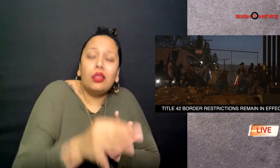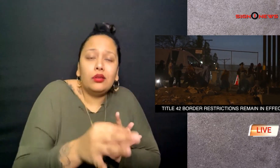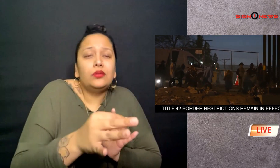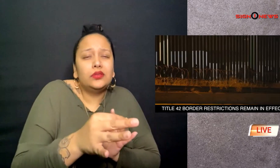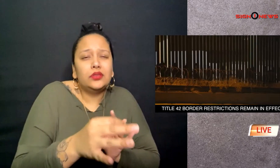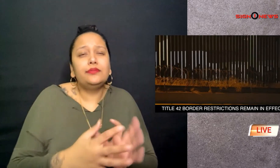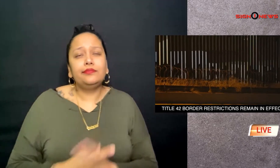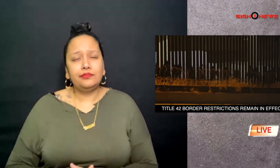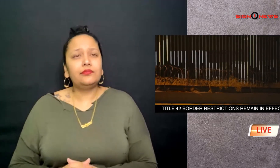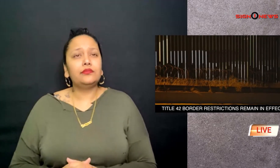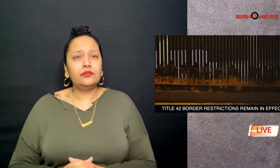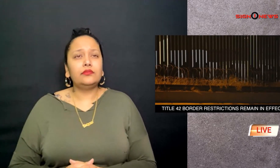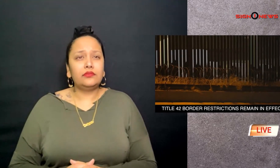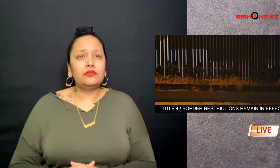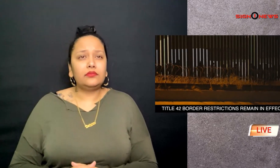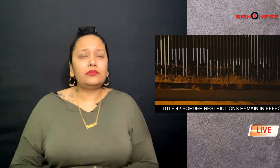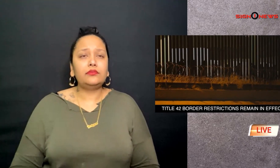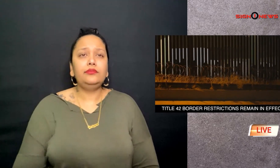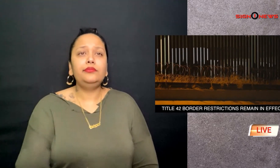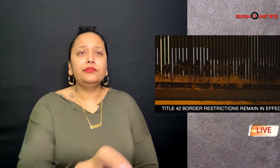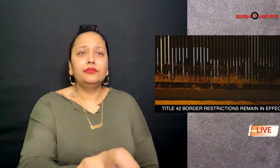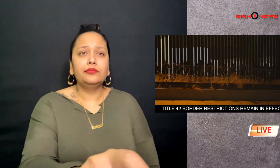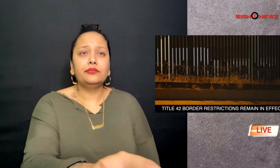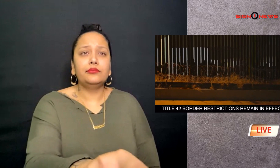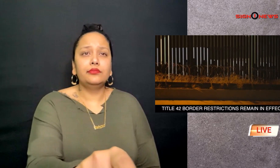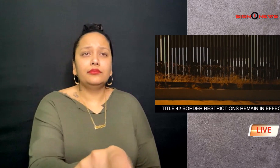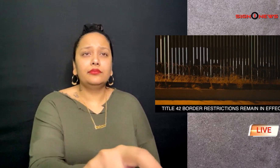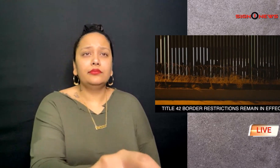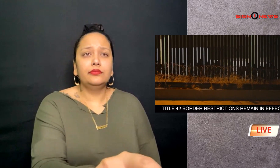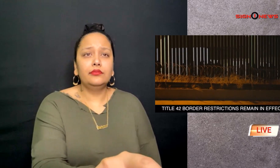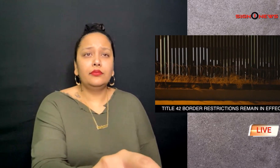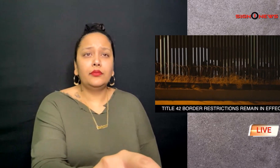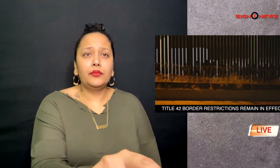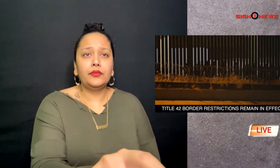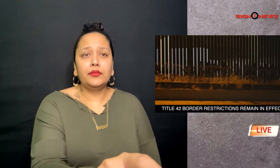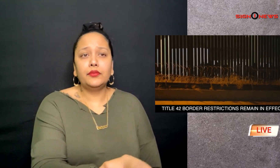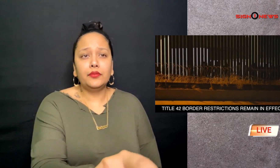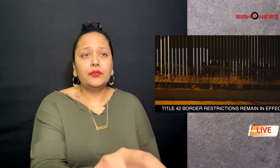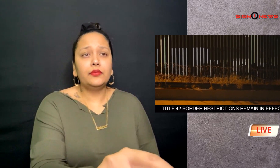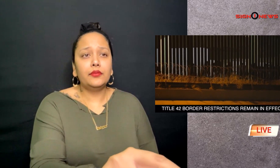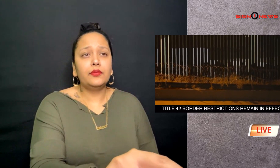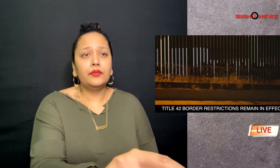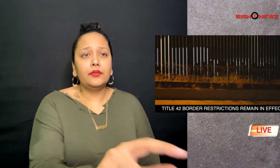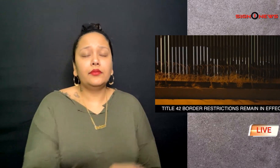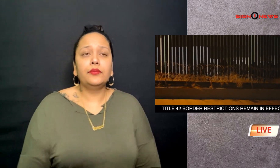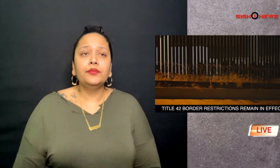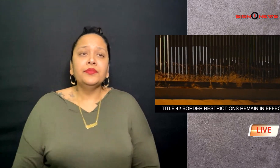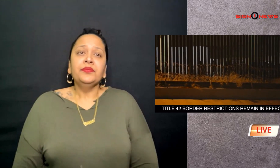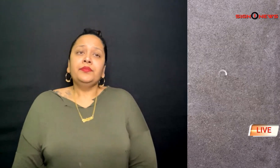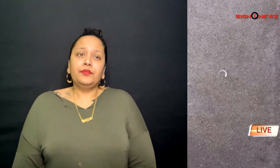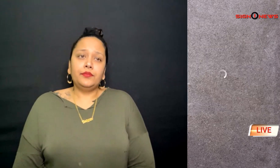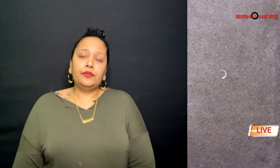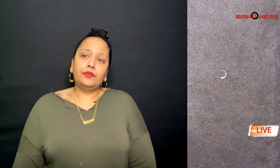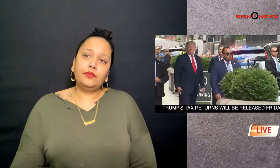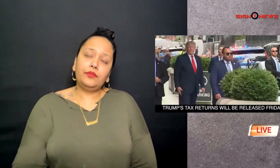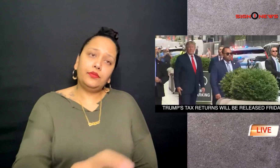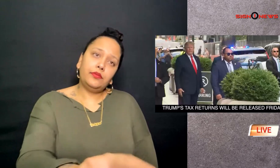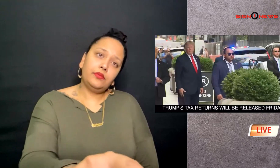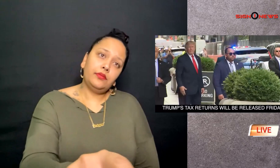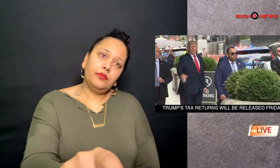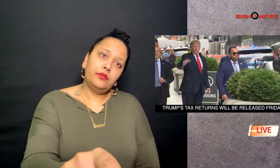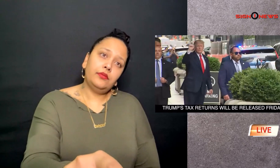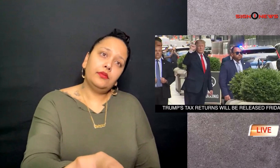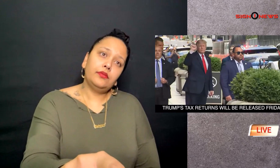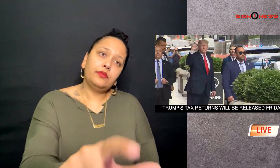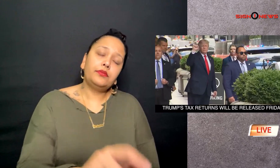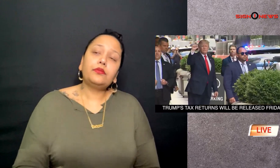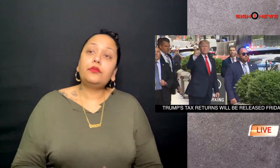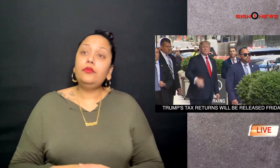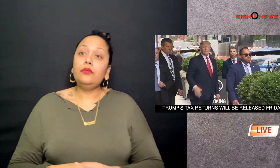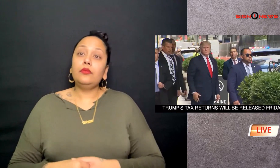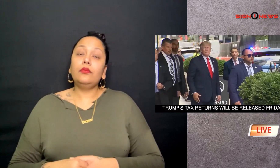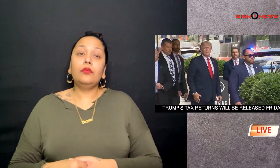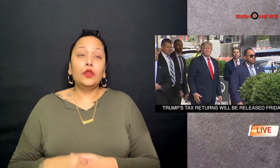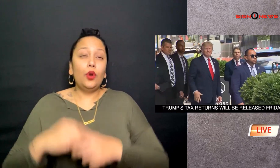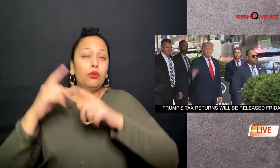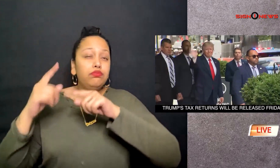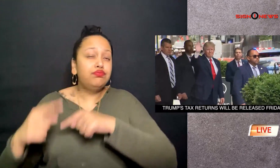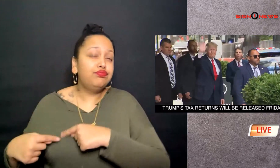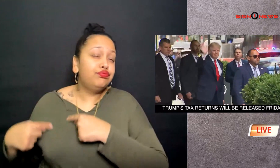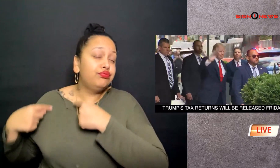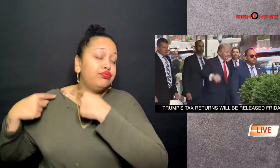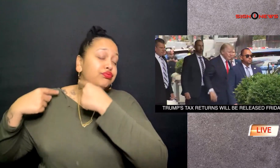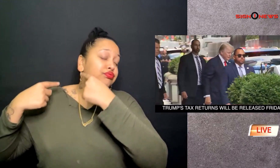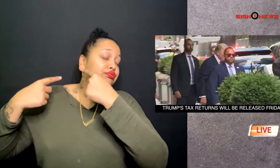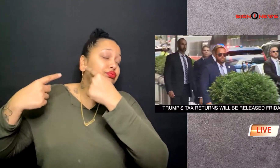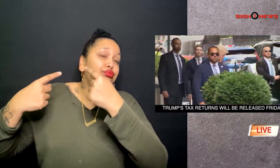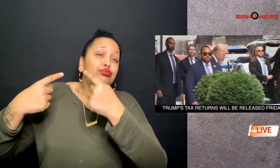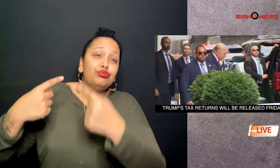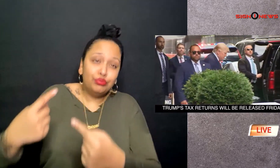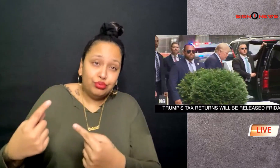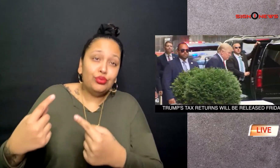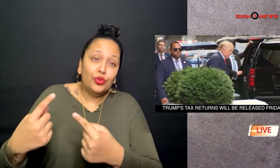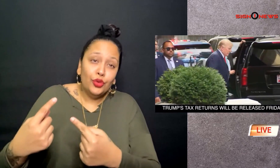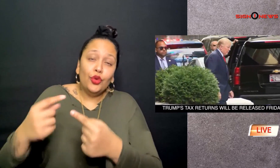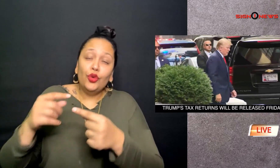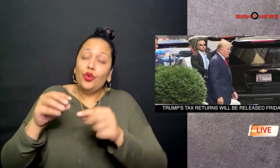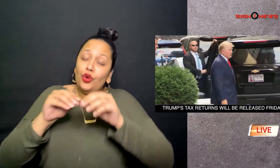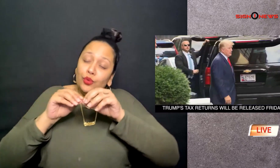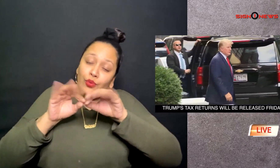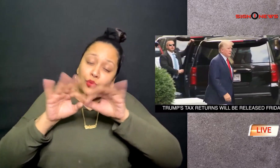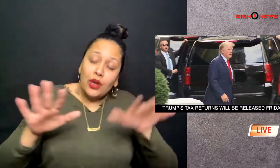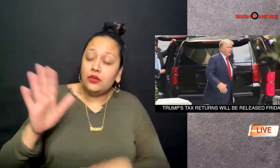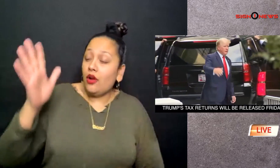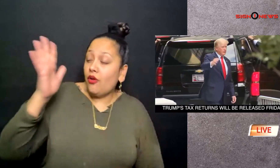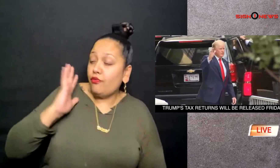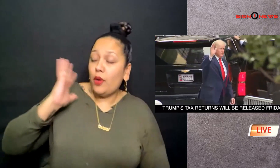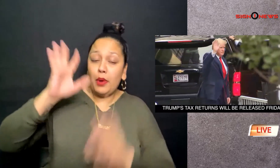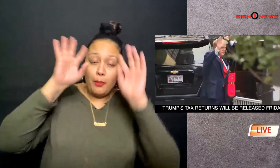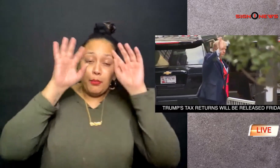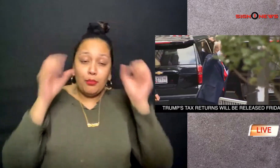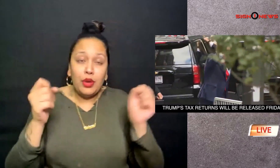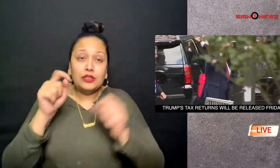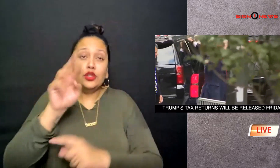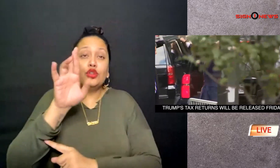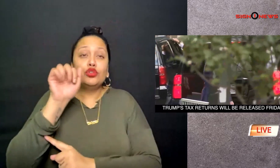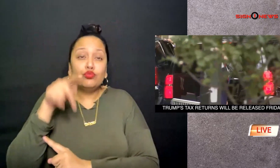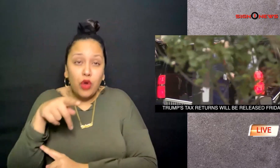longer